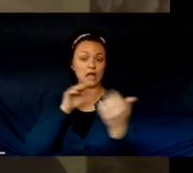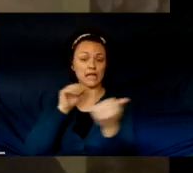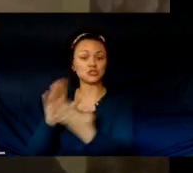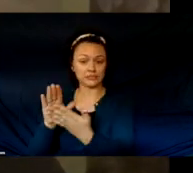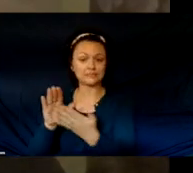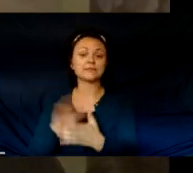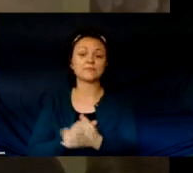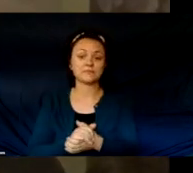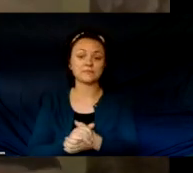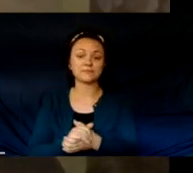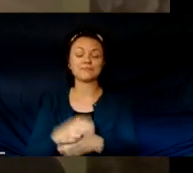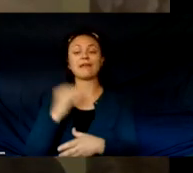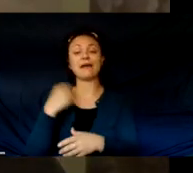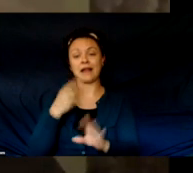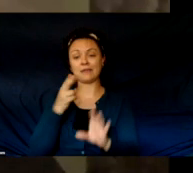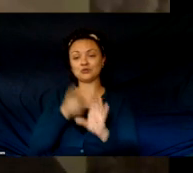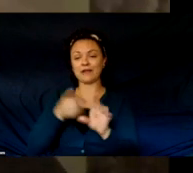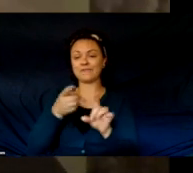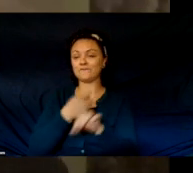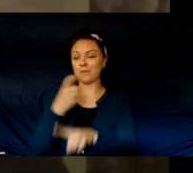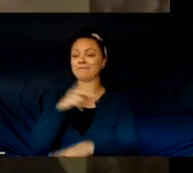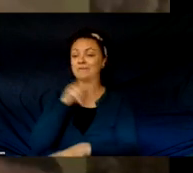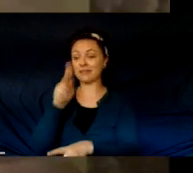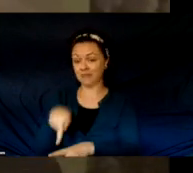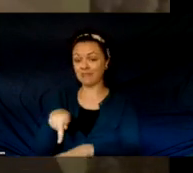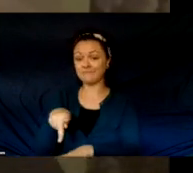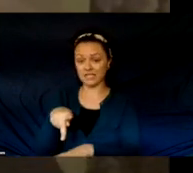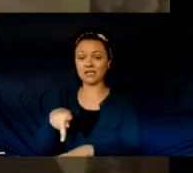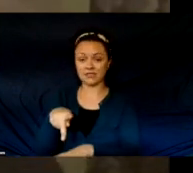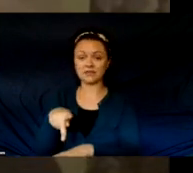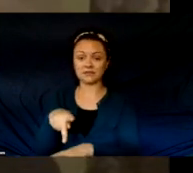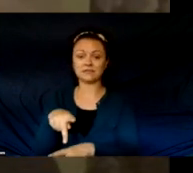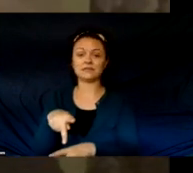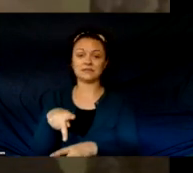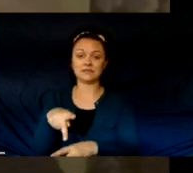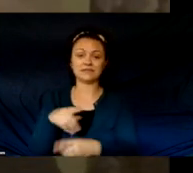I'm joining from Philadelphia, the unseated land of the Nape people.